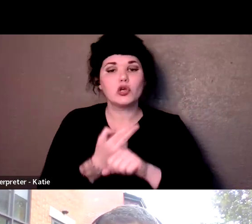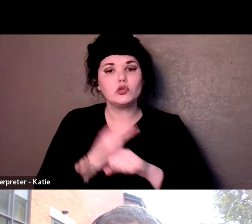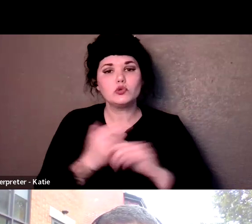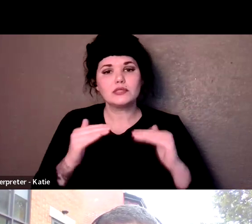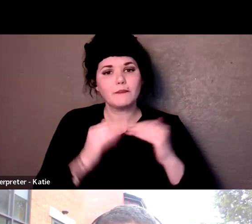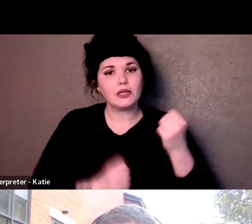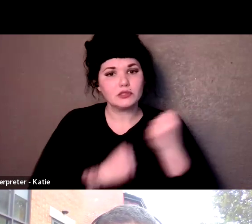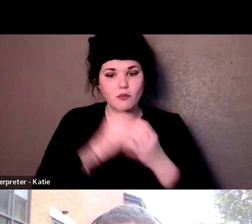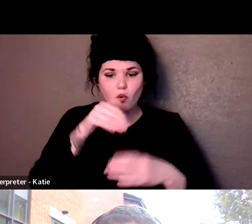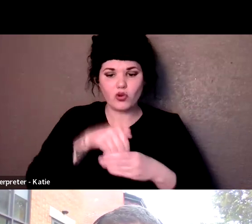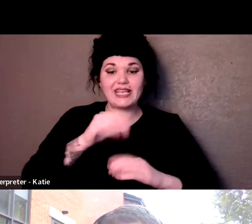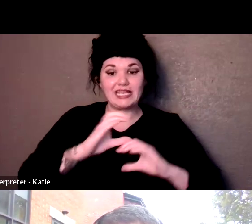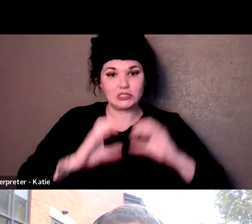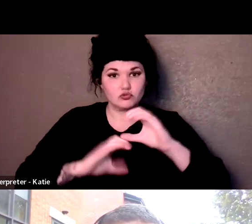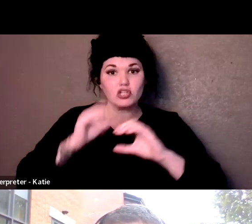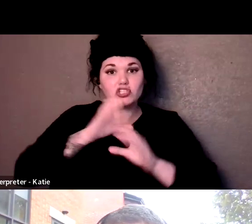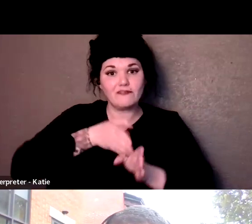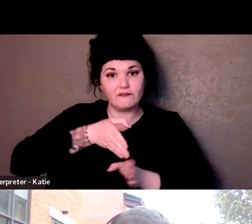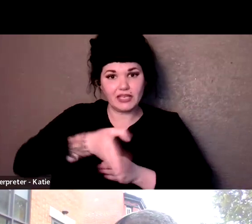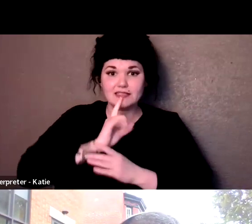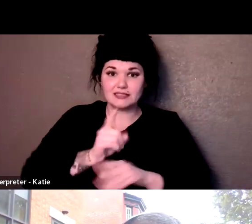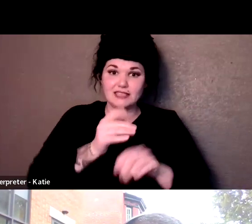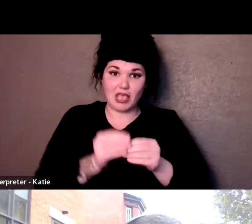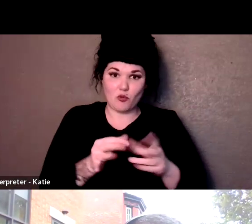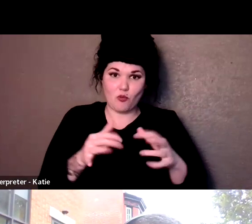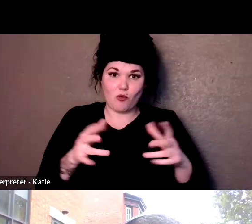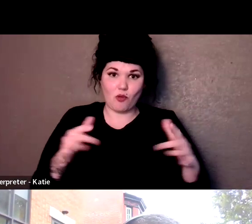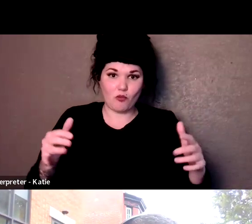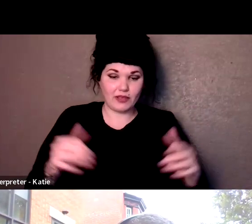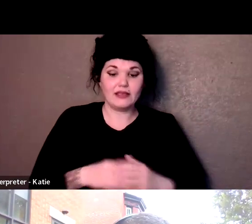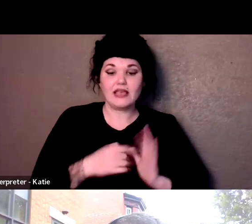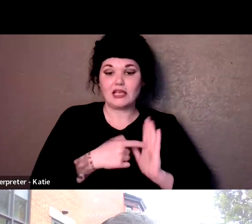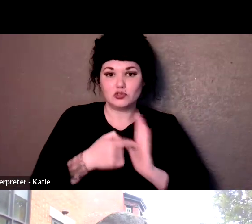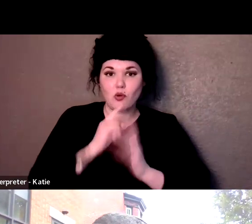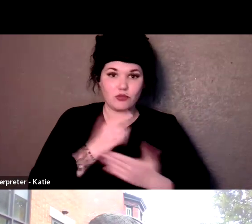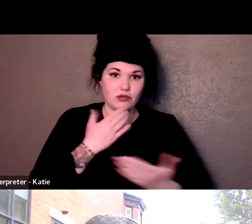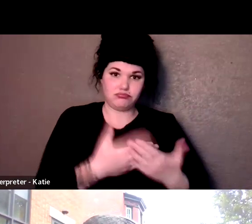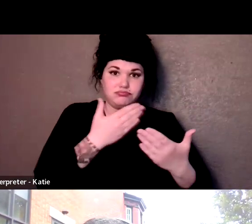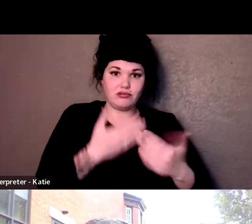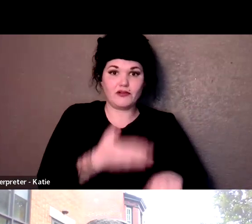and showing a real evidence body. CASSANDRA: Thank you so much, Earl. I'm gonna move on to the next question